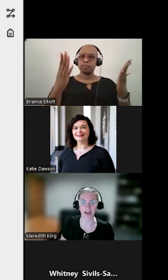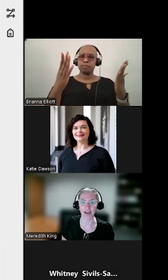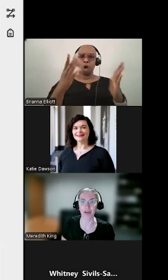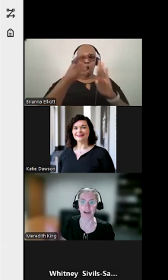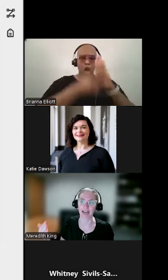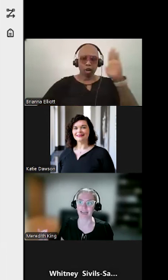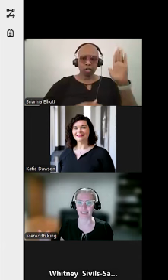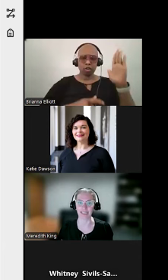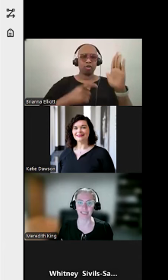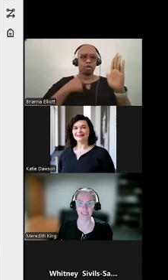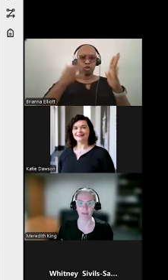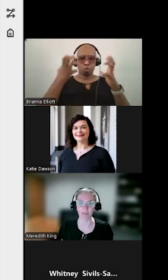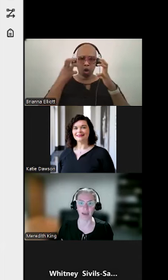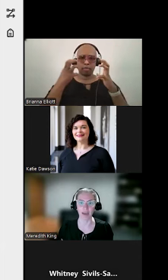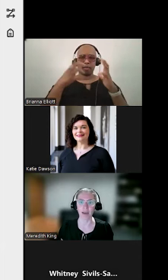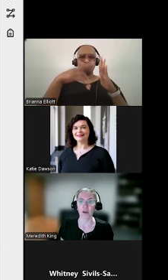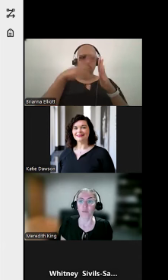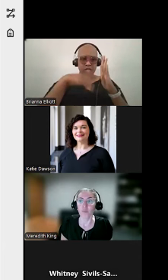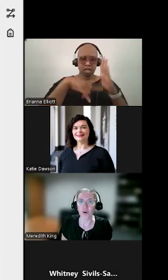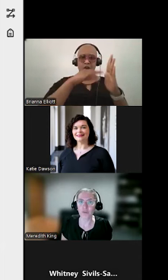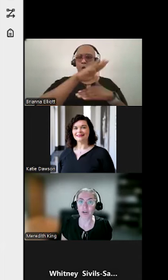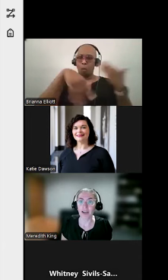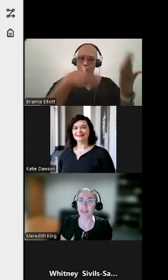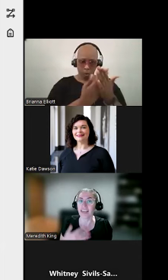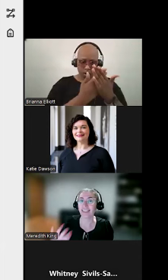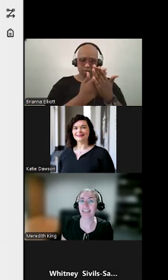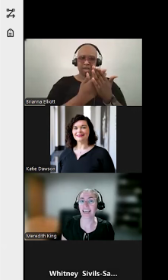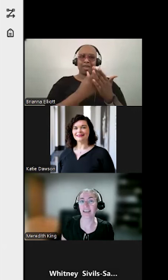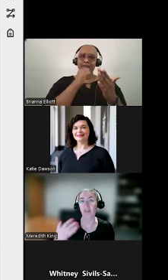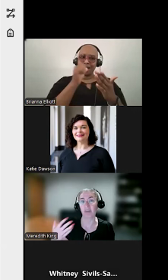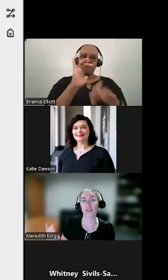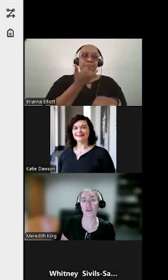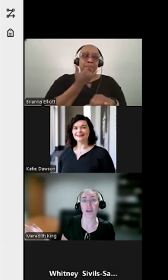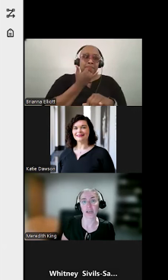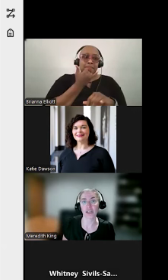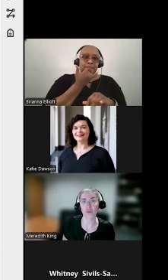going to go in and accidentally delete something. Moreover, this is the thing that things turn into